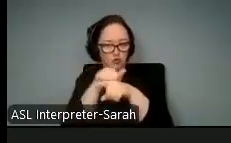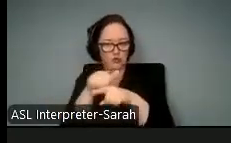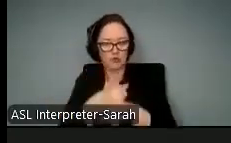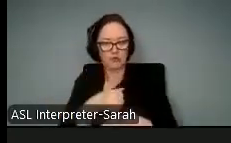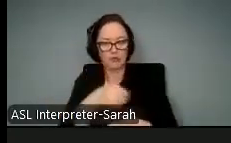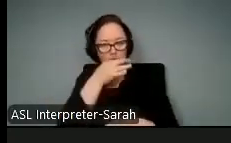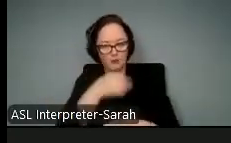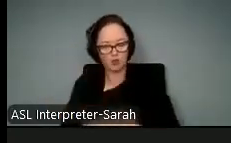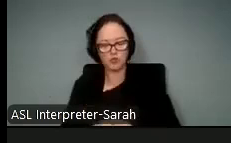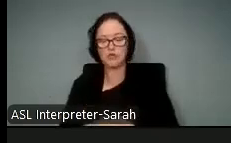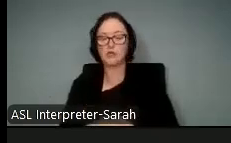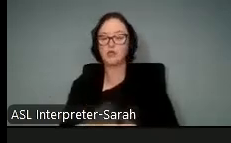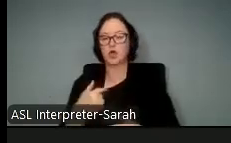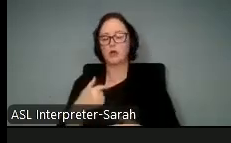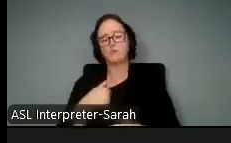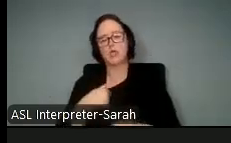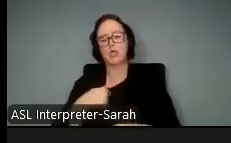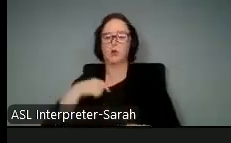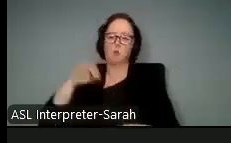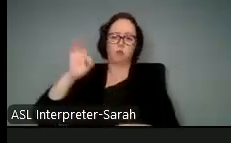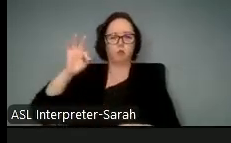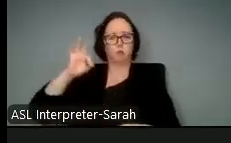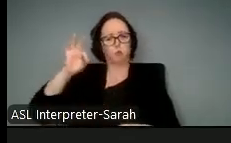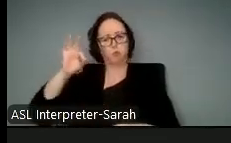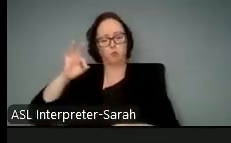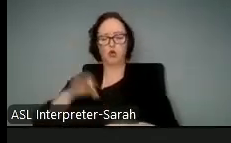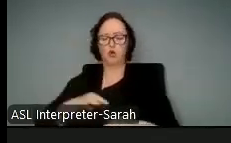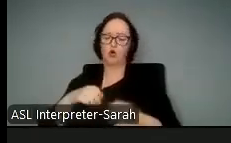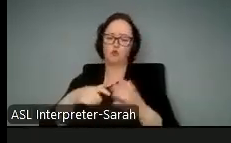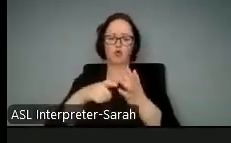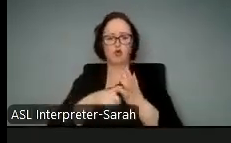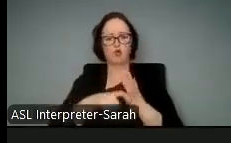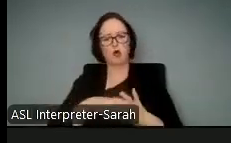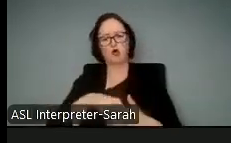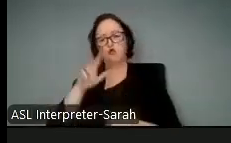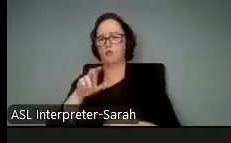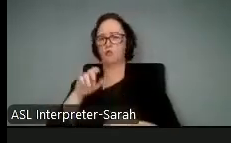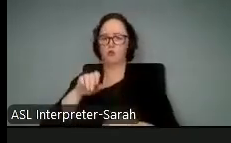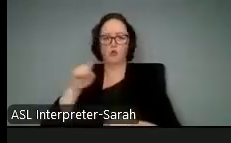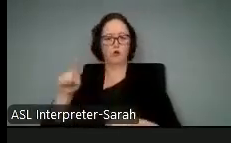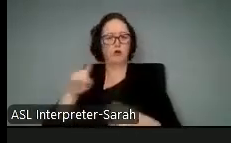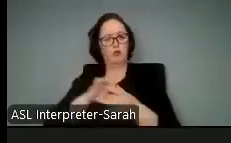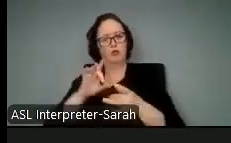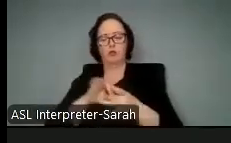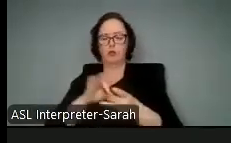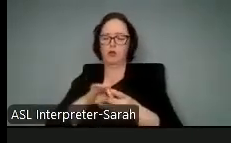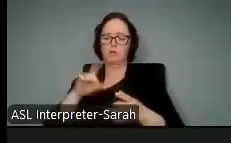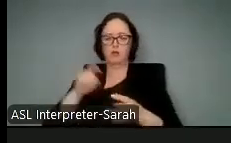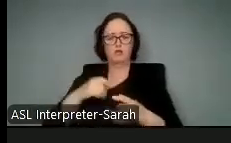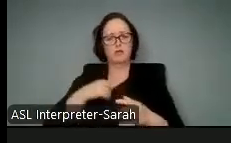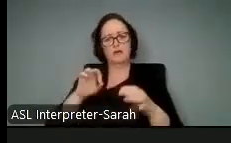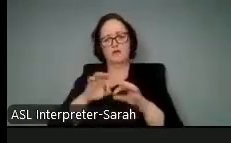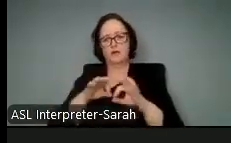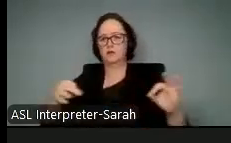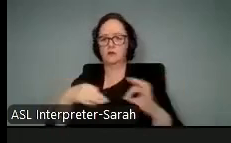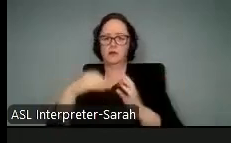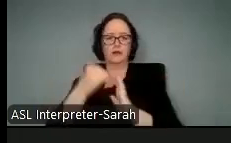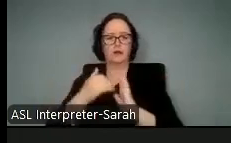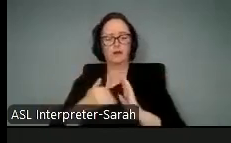"Oh, well, you know, requirement 1.3.1 means you have to have a semantic list," I'm saying, "Hey, you have to have the semantic list.